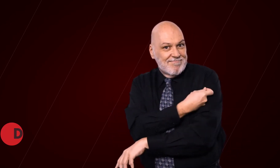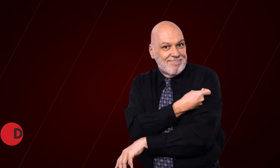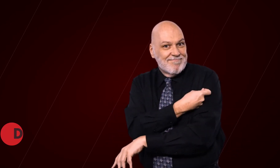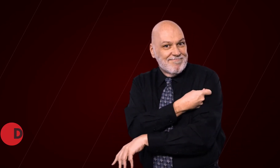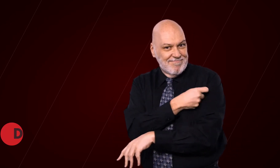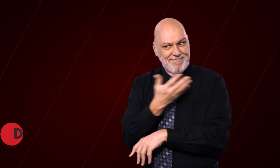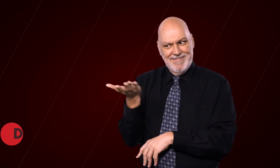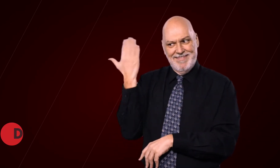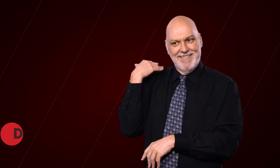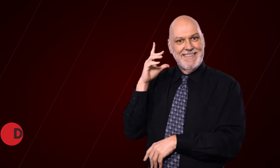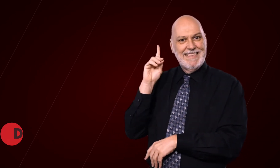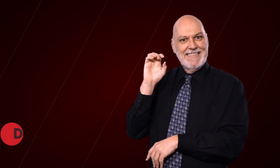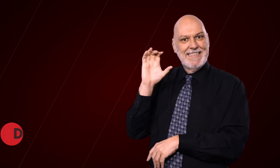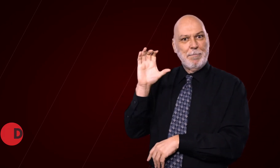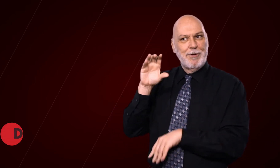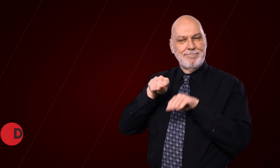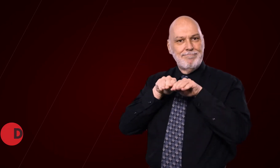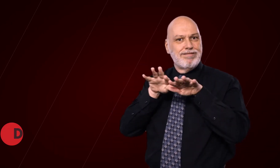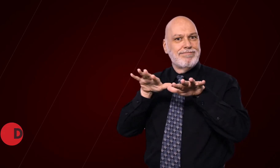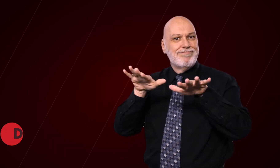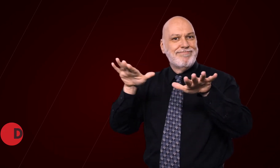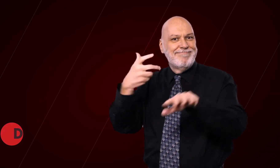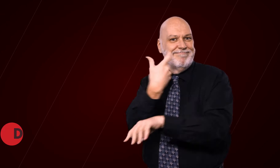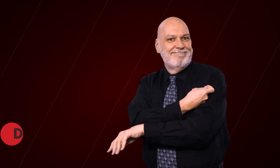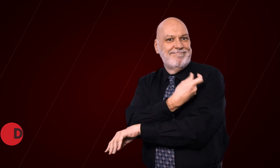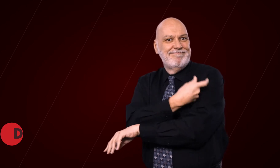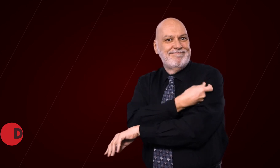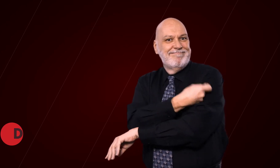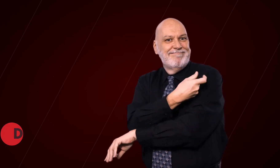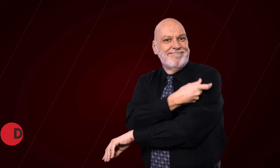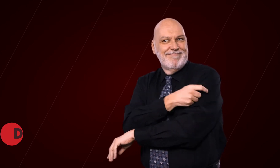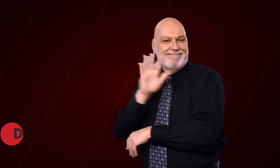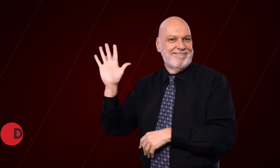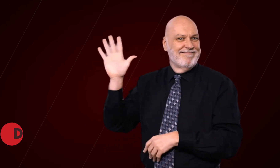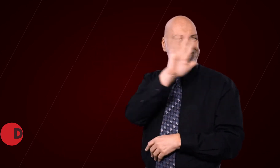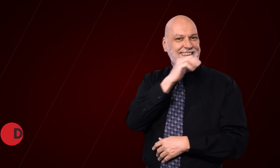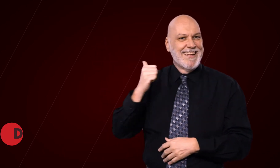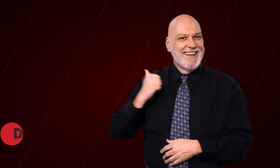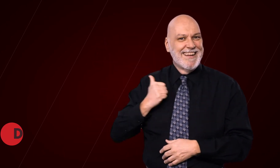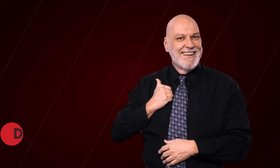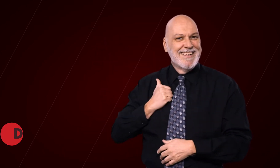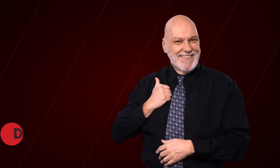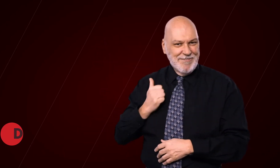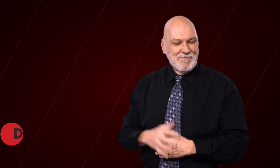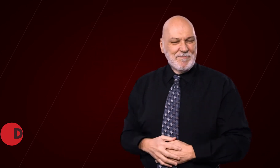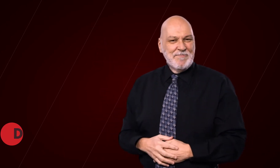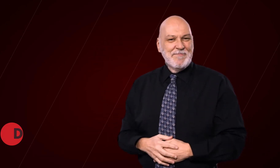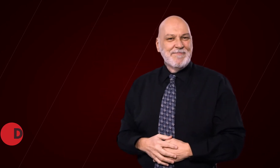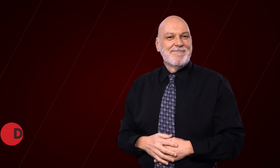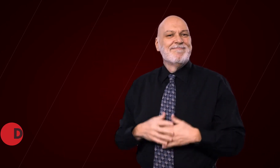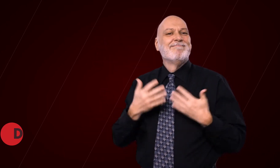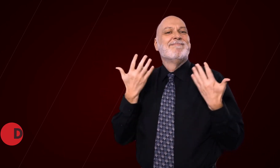Canada started vaccinations last December.